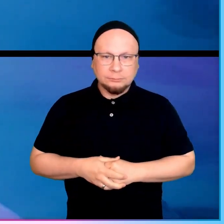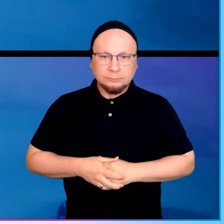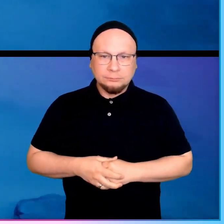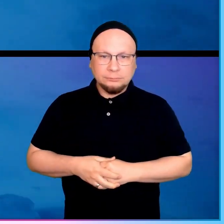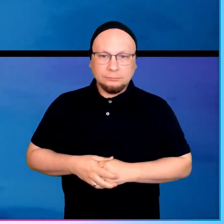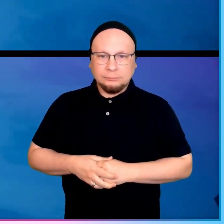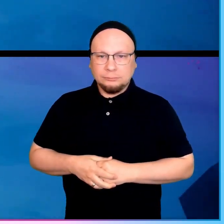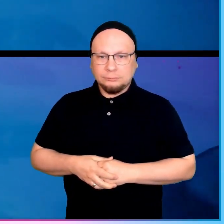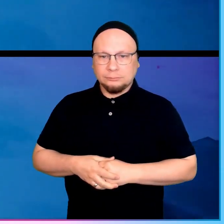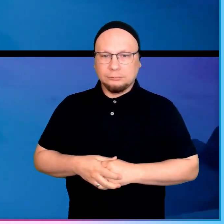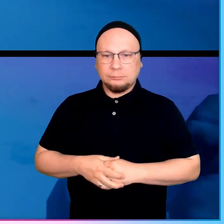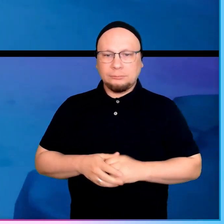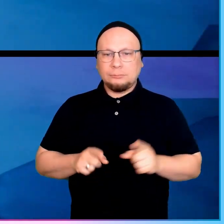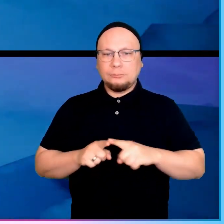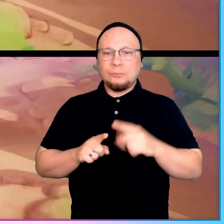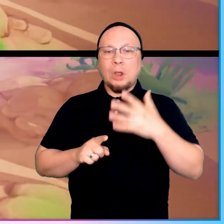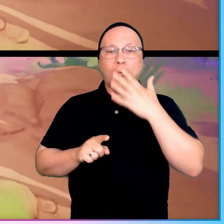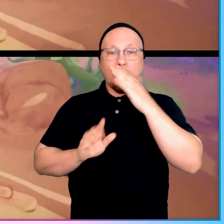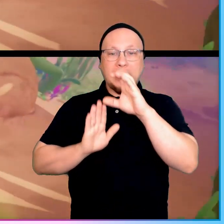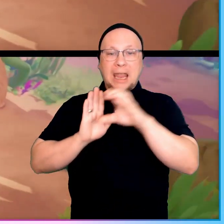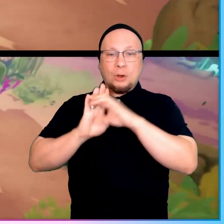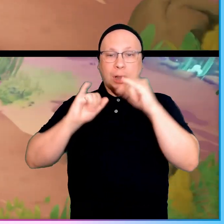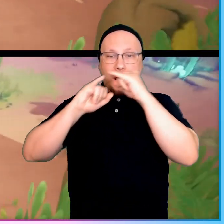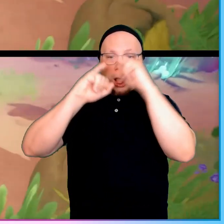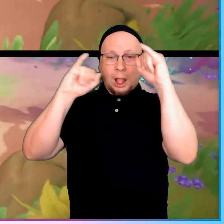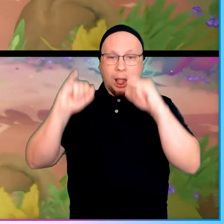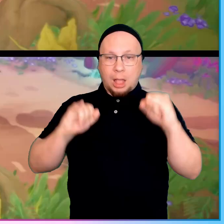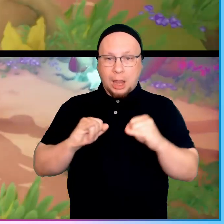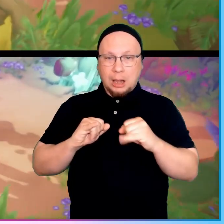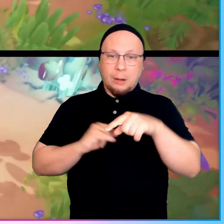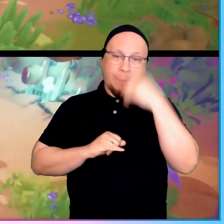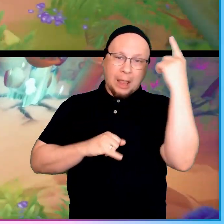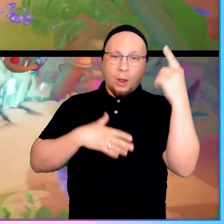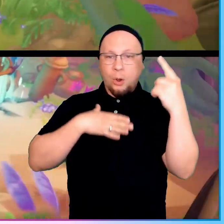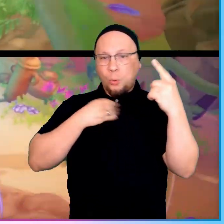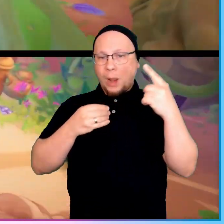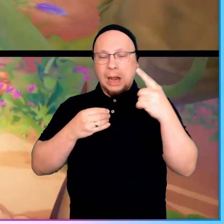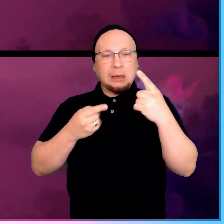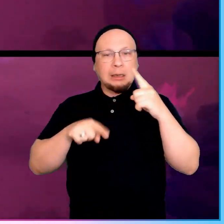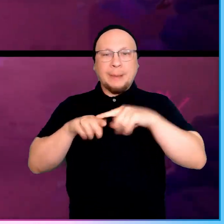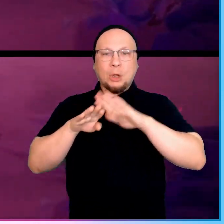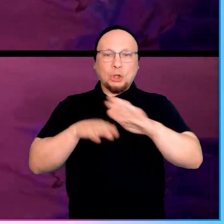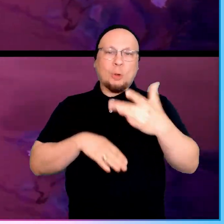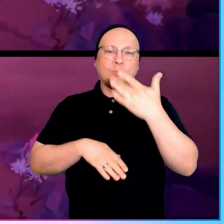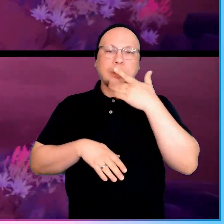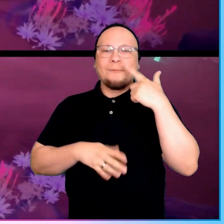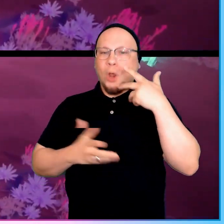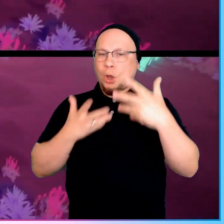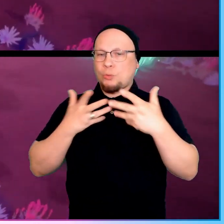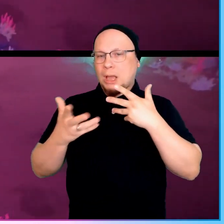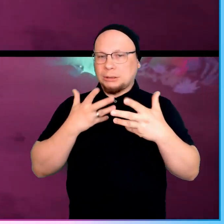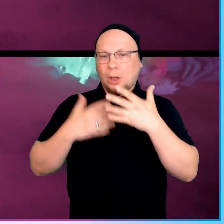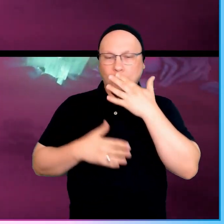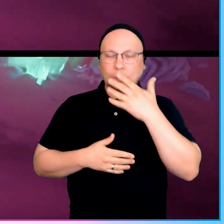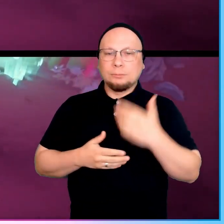You can outline your slime with either black or white to contrast the many colourful environments of the game for improved visibility.